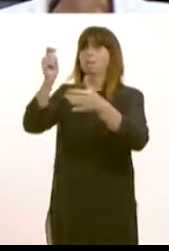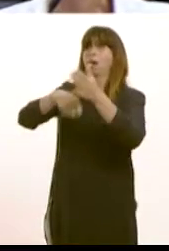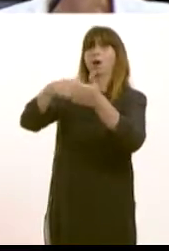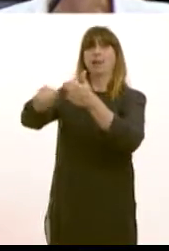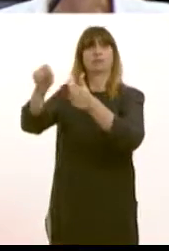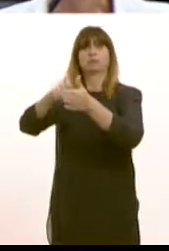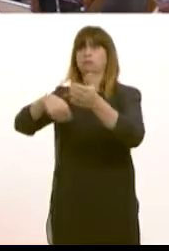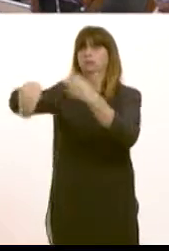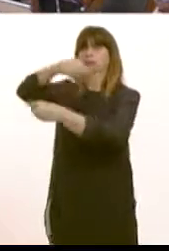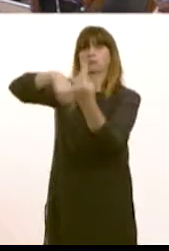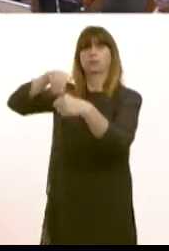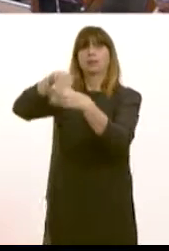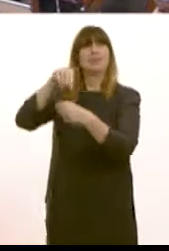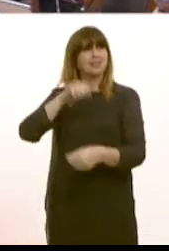Carwyn Jones: Yes; Iíve said that many times.